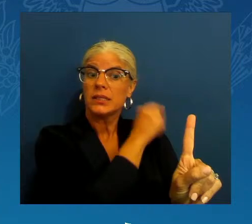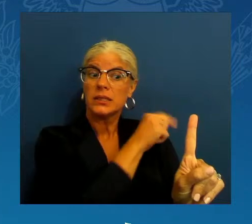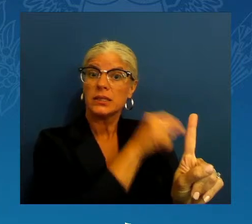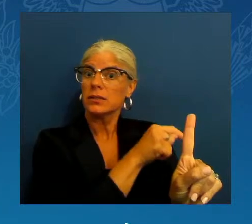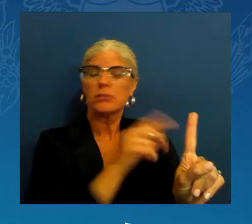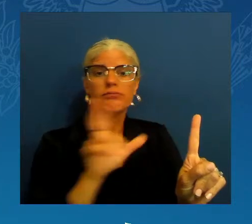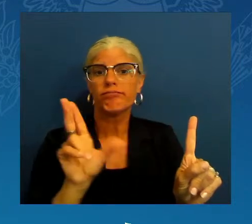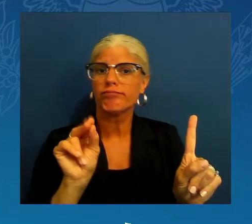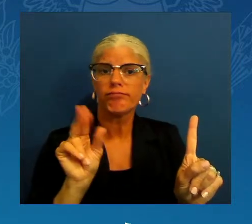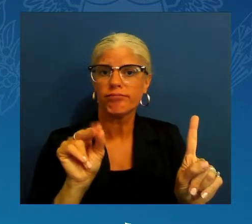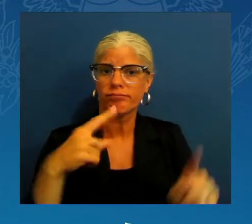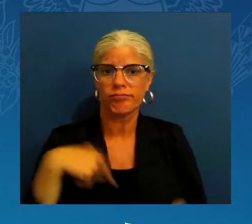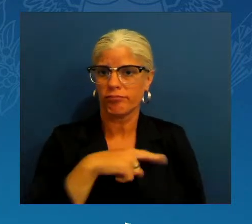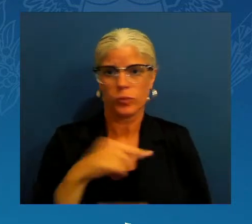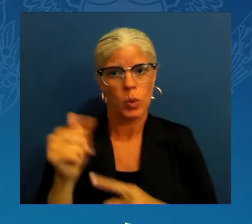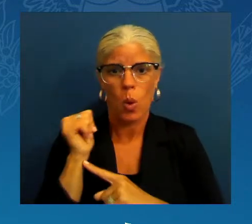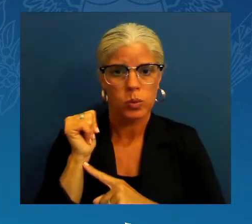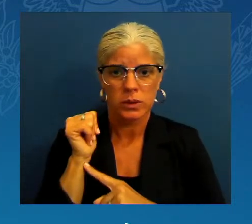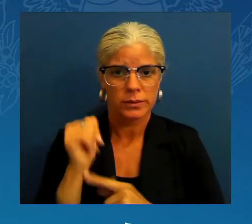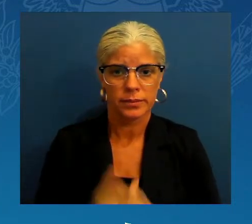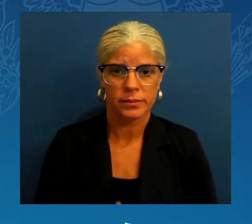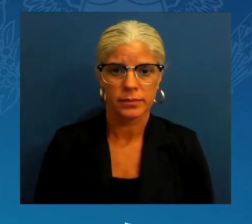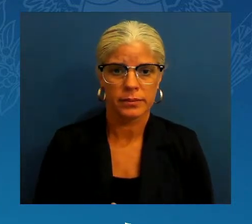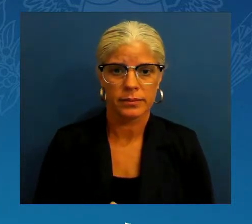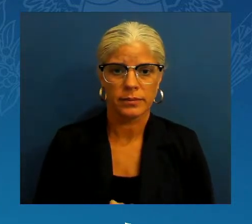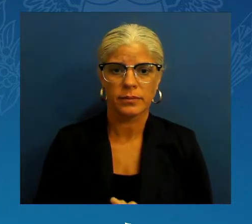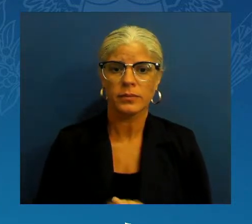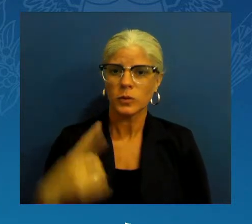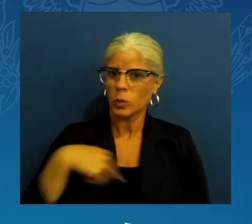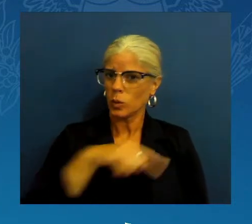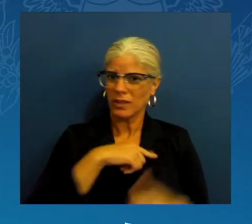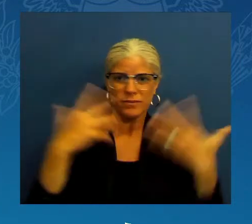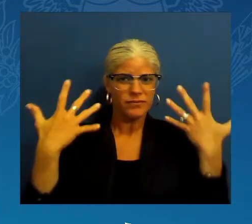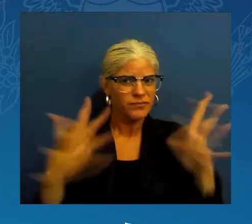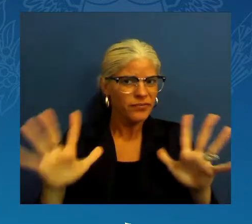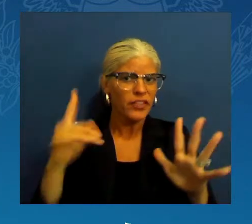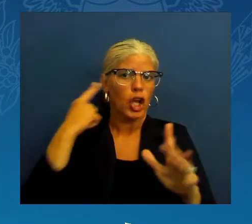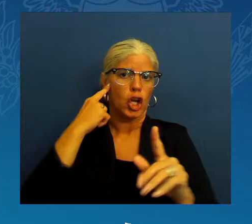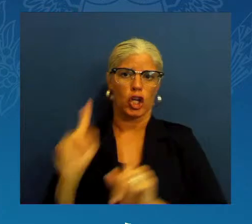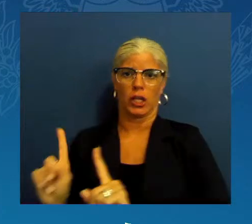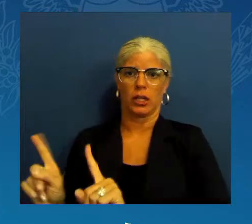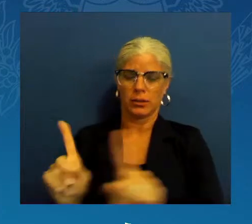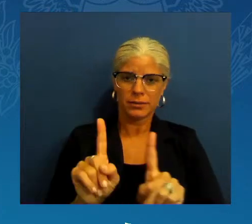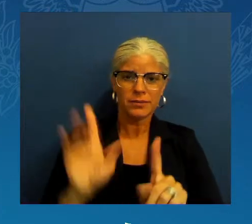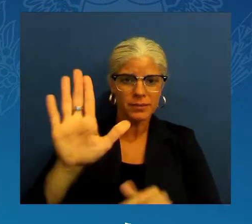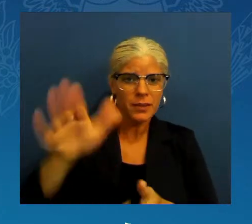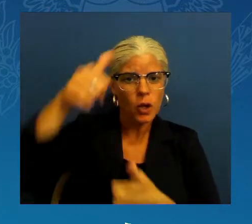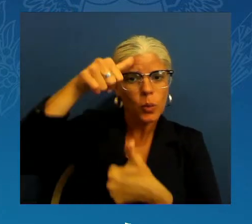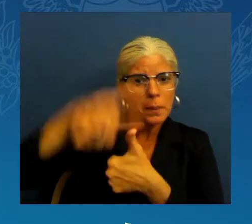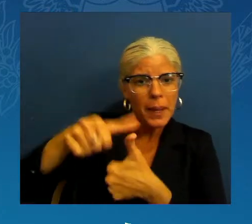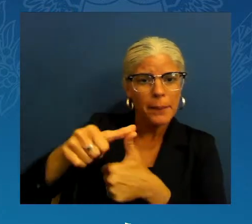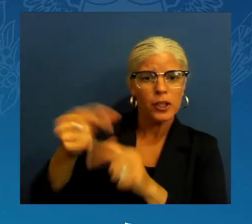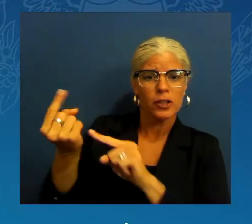We all here remember what those four years were like. And today, we were given yet another reminder.